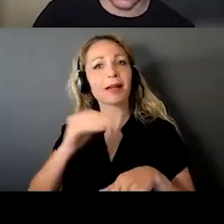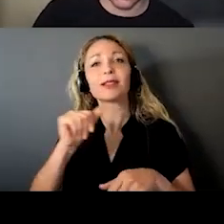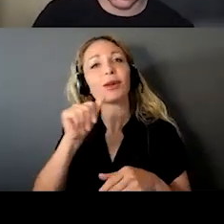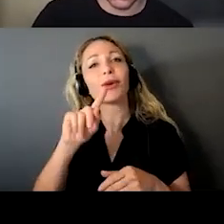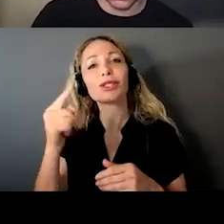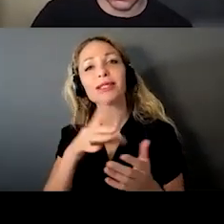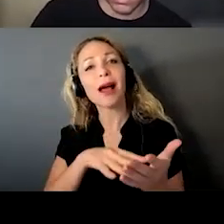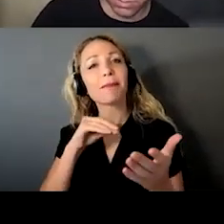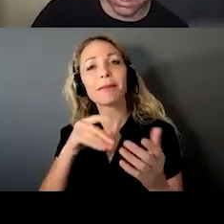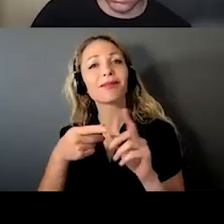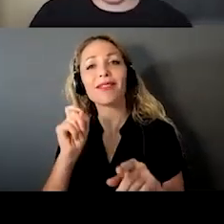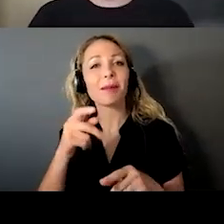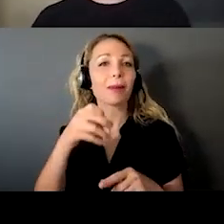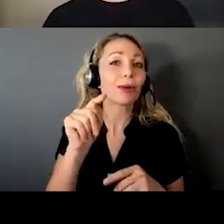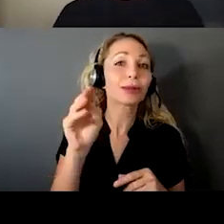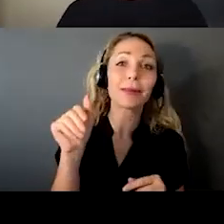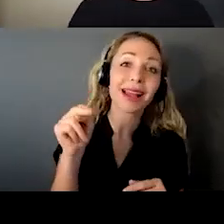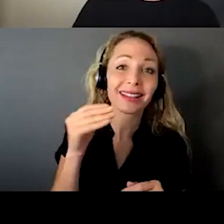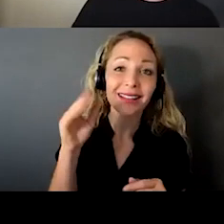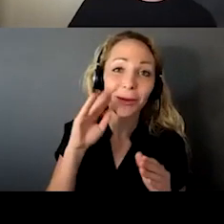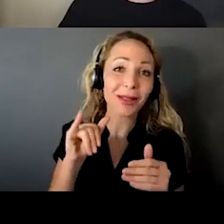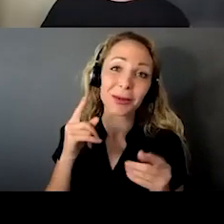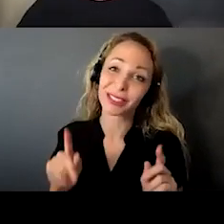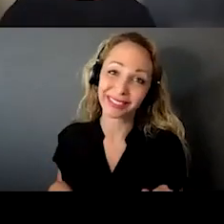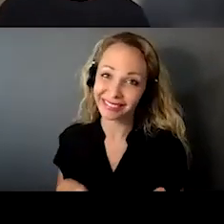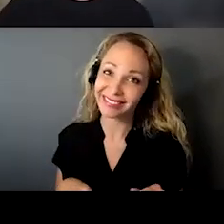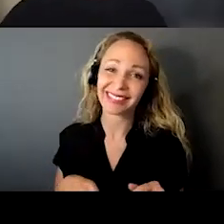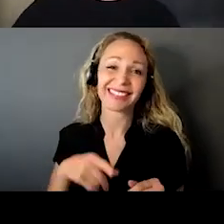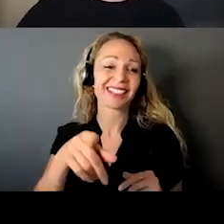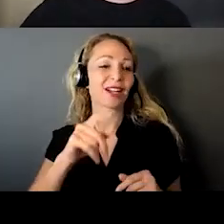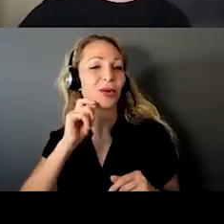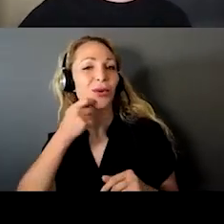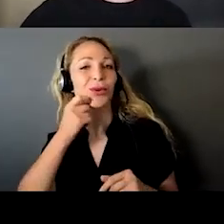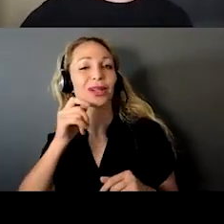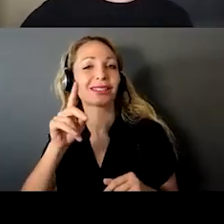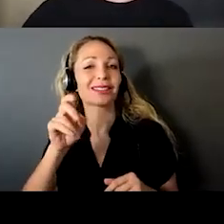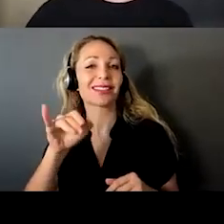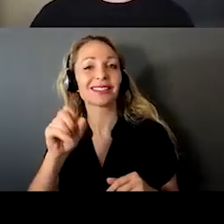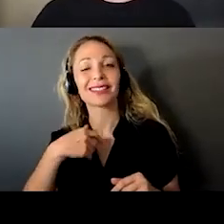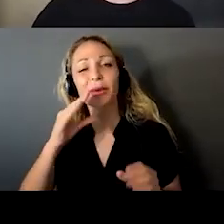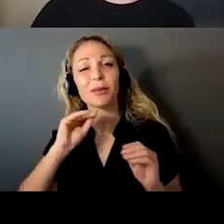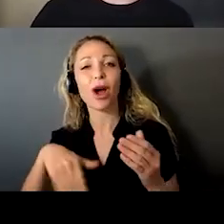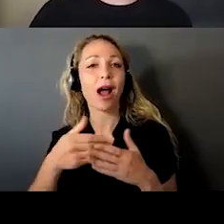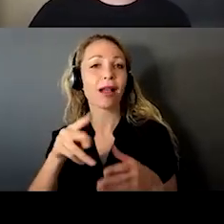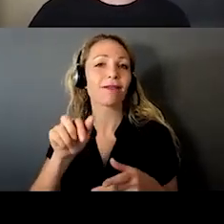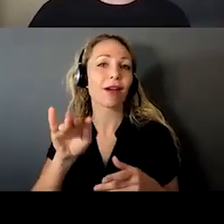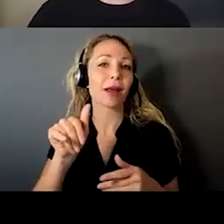HOPE THAT IT WORKS. COOL AND I PUT EVERY ONE OF OUR VARIABLES INTO THE COMMENT SECTION? CORRECT.